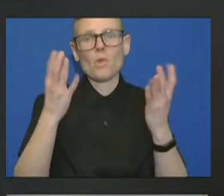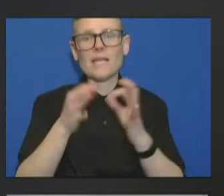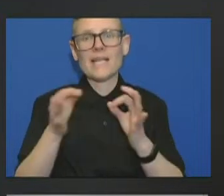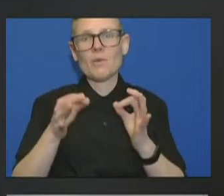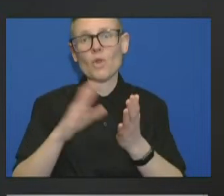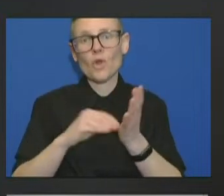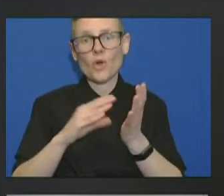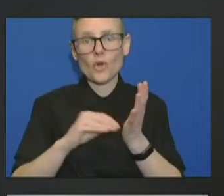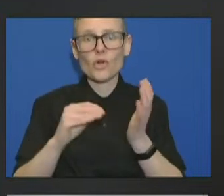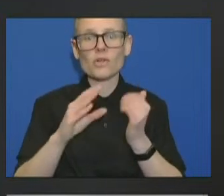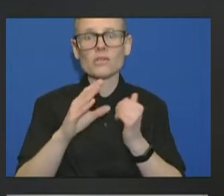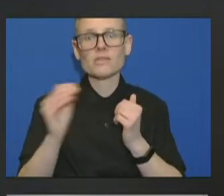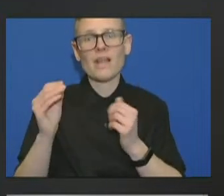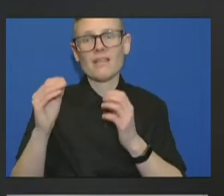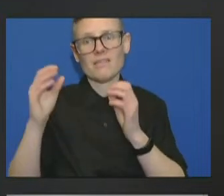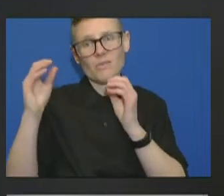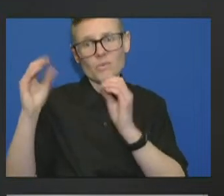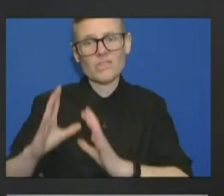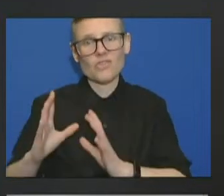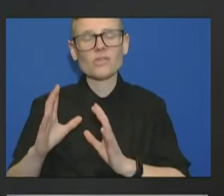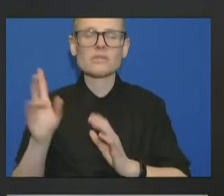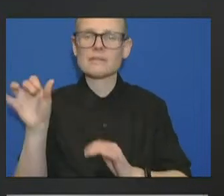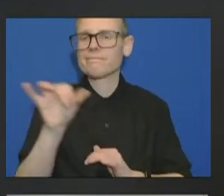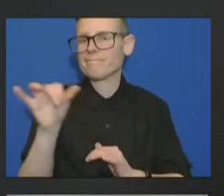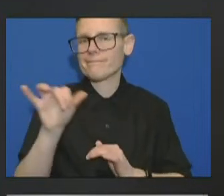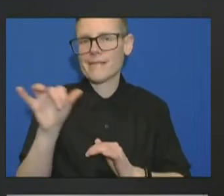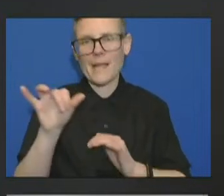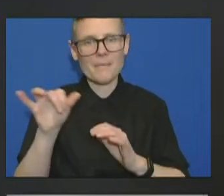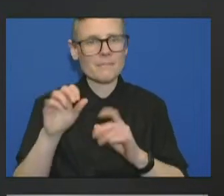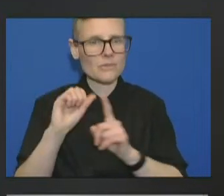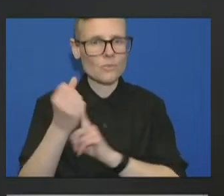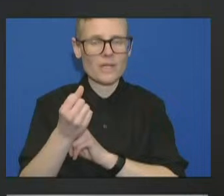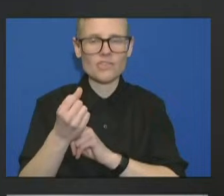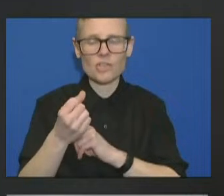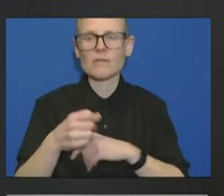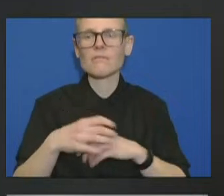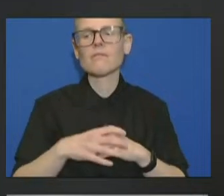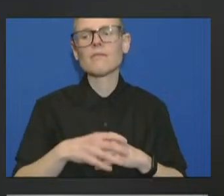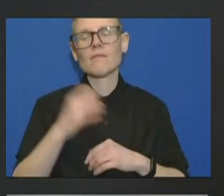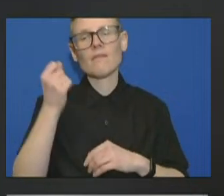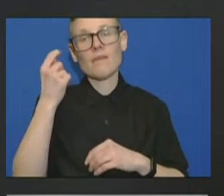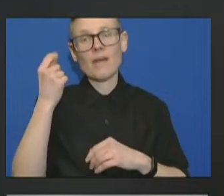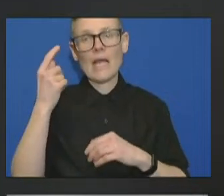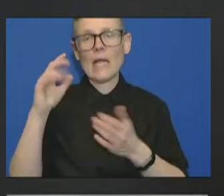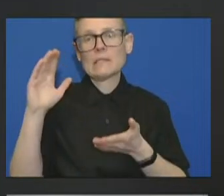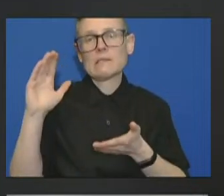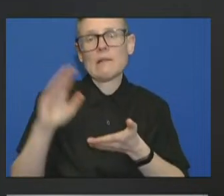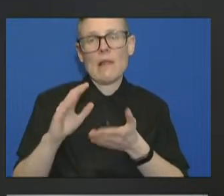Sadly, our emergent multilingual learners and our Eld teachers,